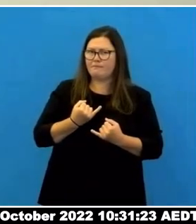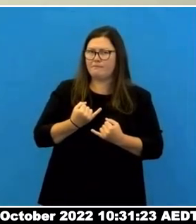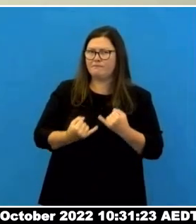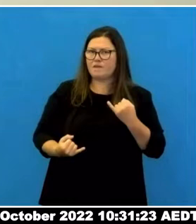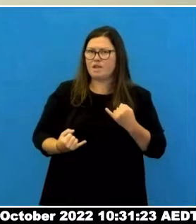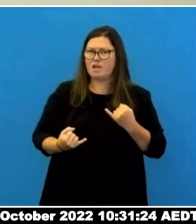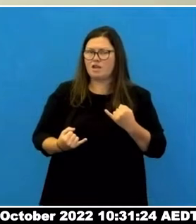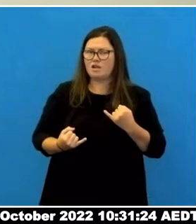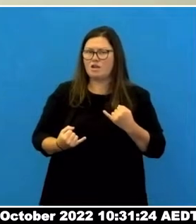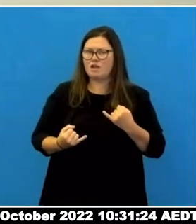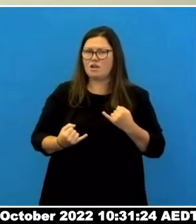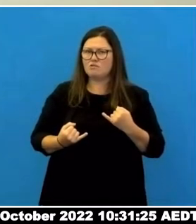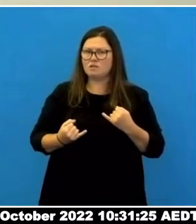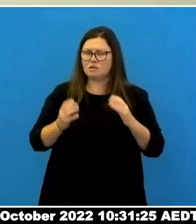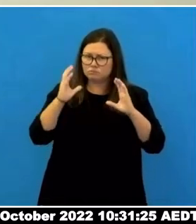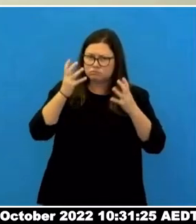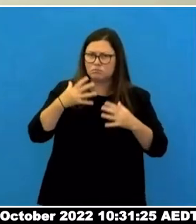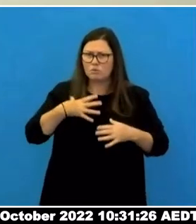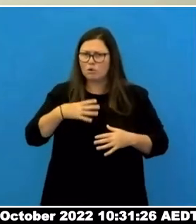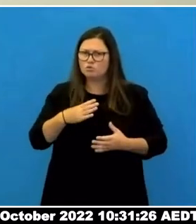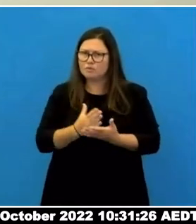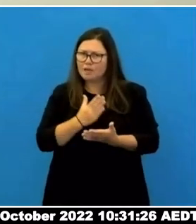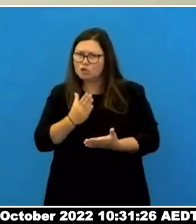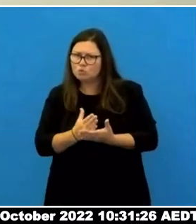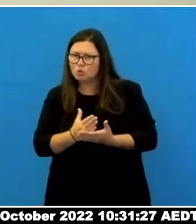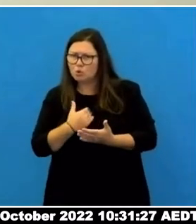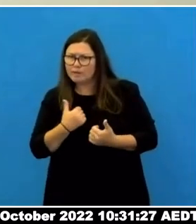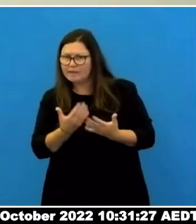that is capable of addressing lived experience to people